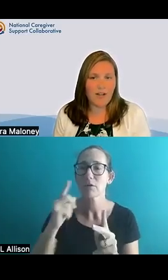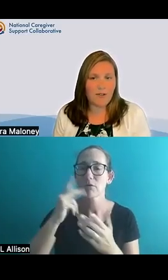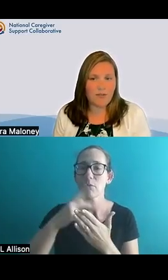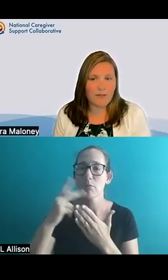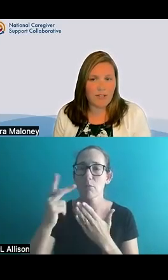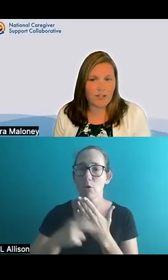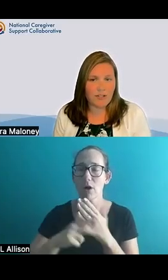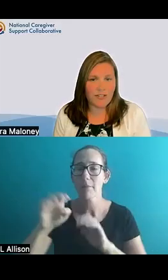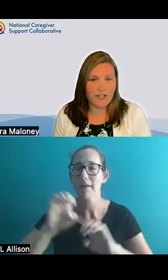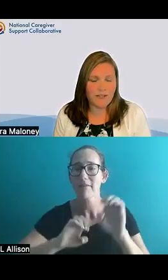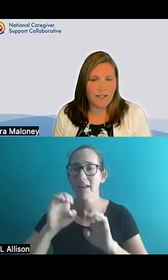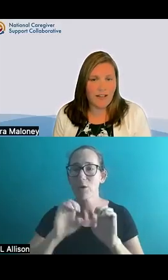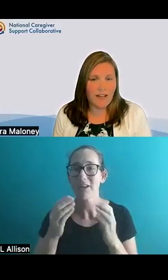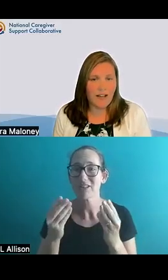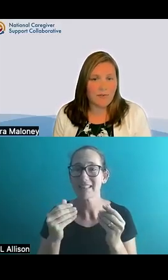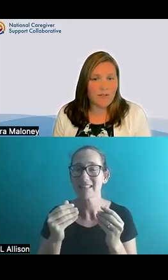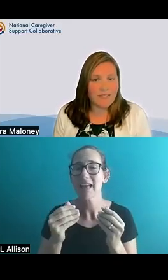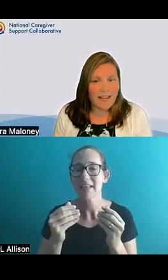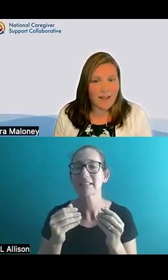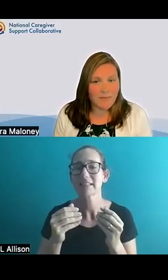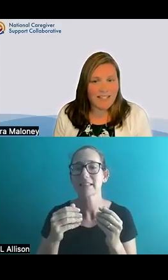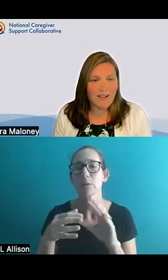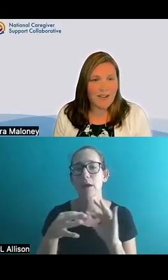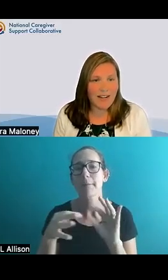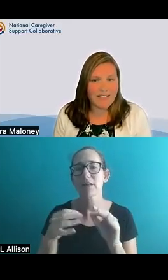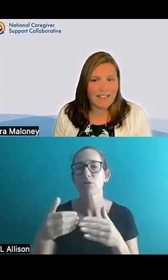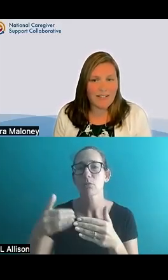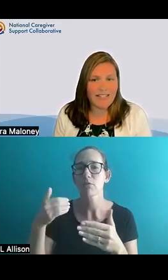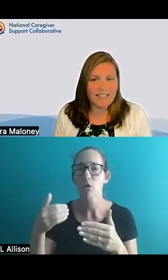which was mentioned earlier. So to stay up- to- date on our activities,